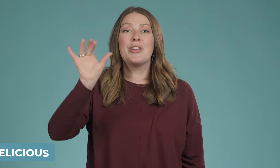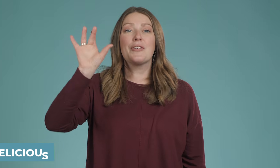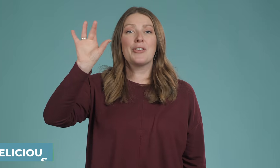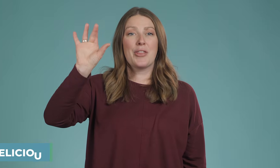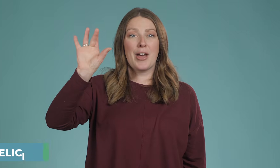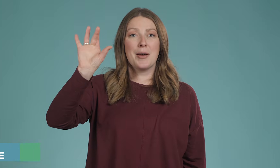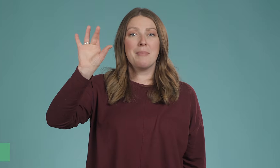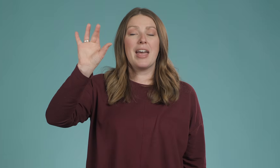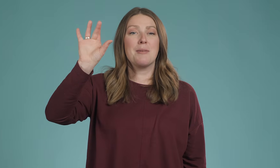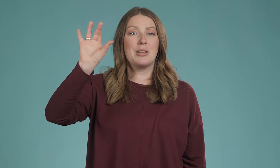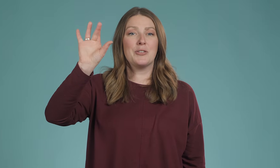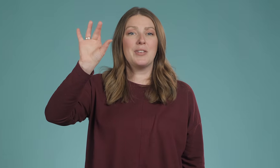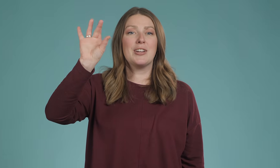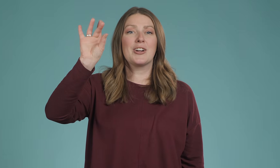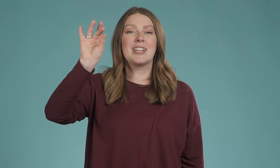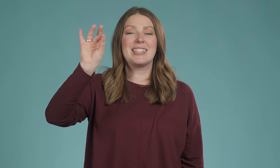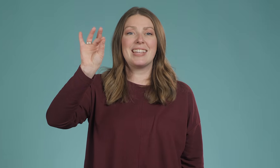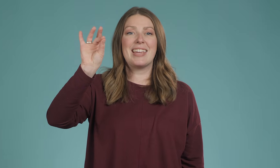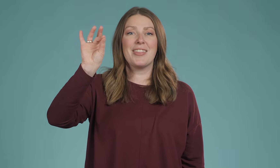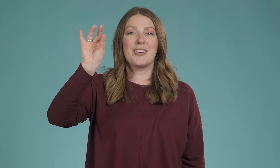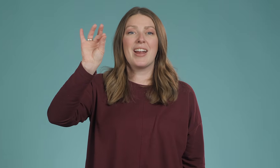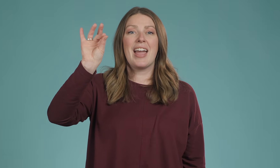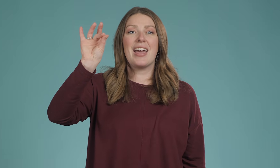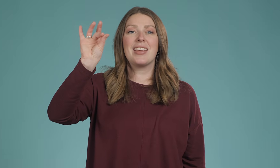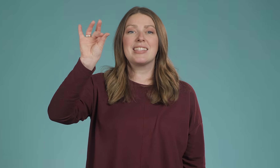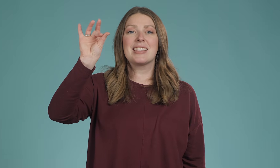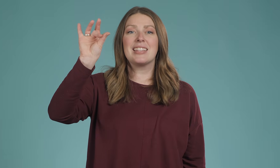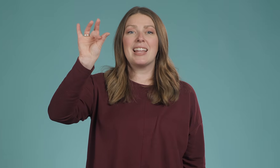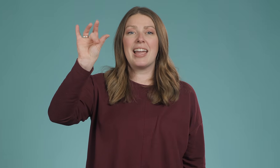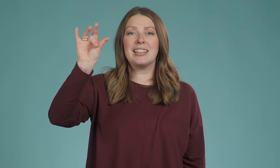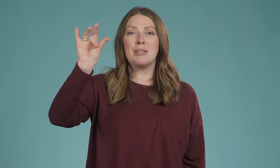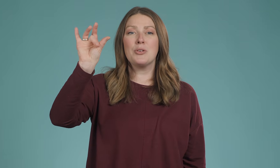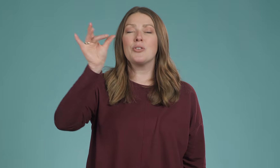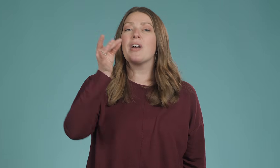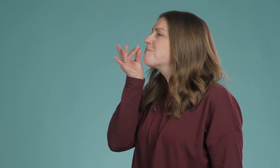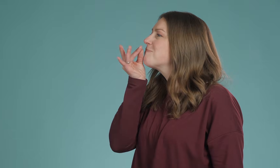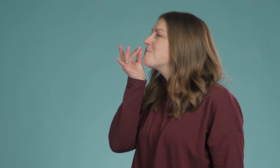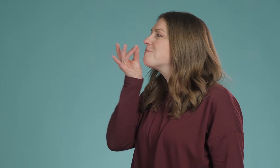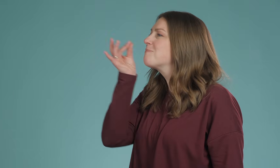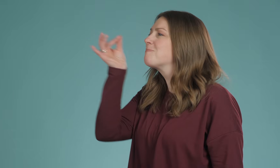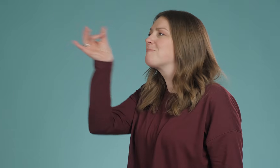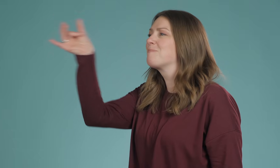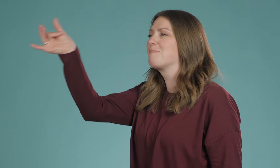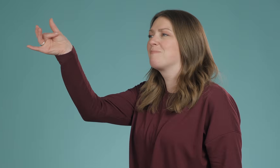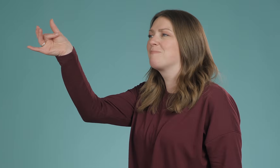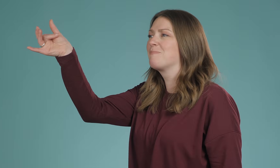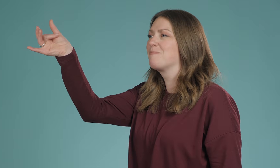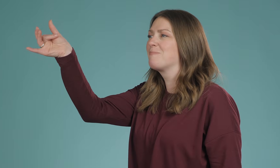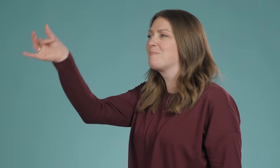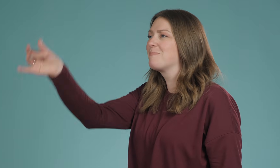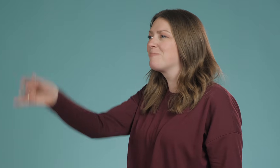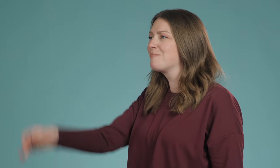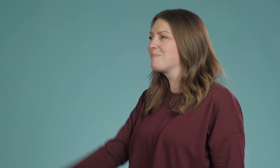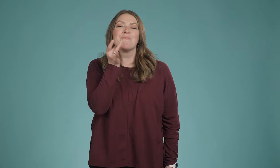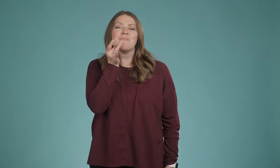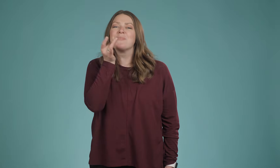You have your thumb and middle finger together and they slightly move as it comes out from your mouth.